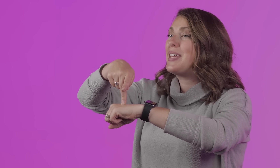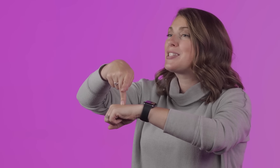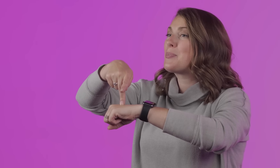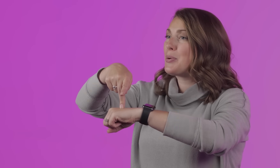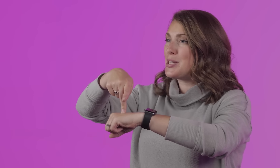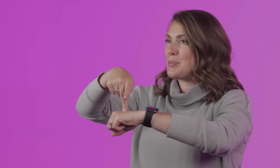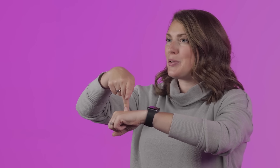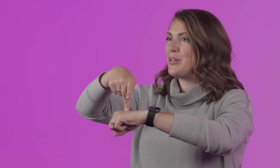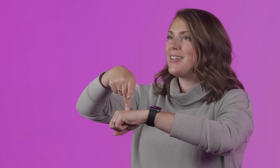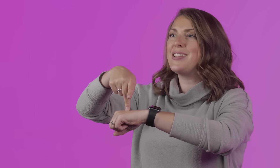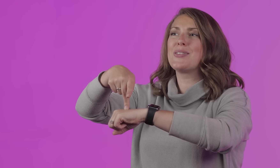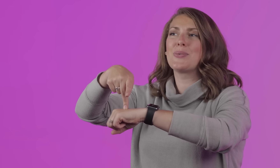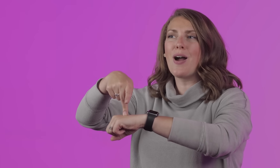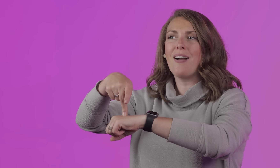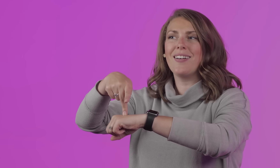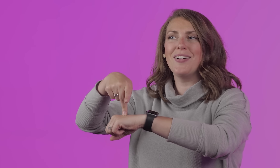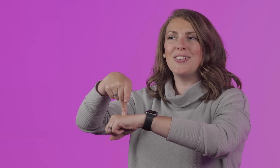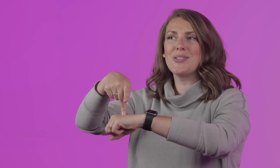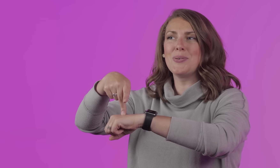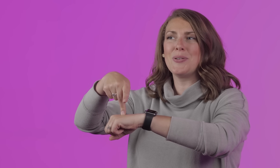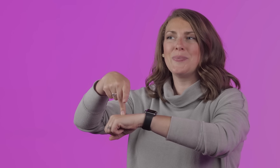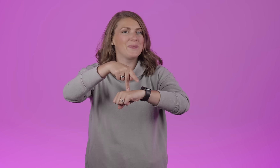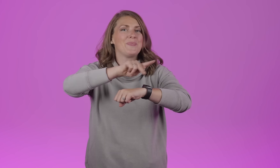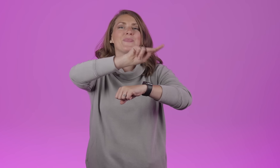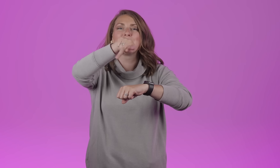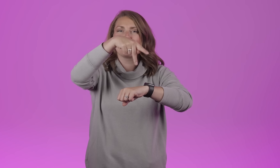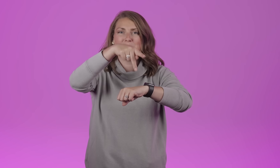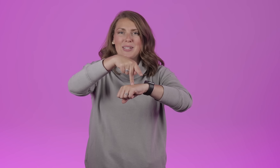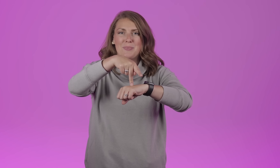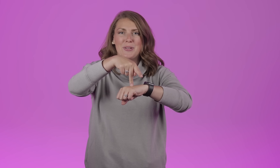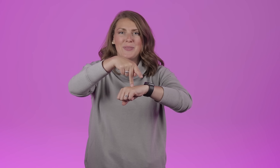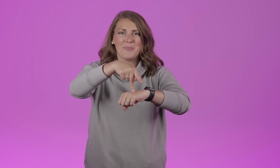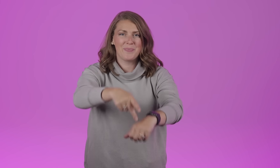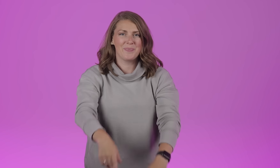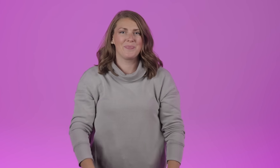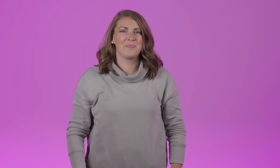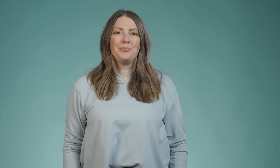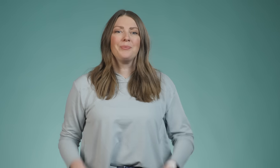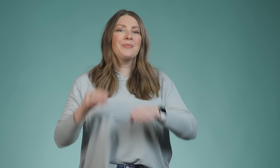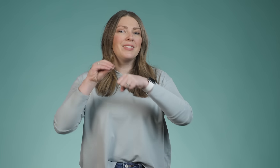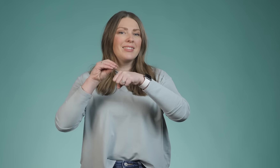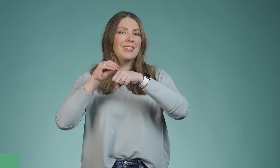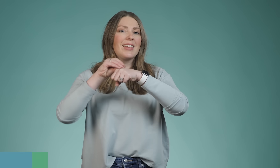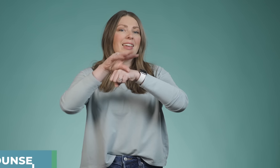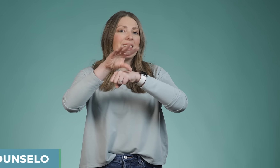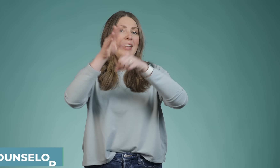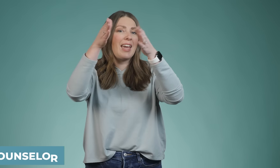Because the principal is the rock of your school. Principal.